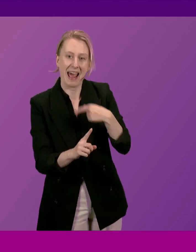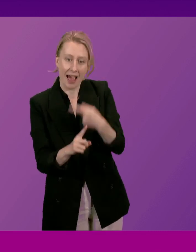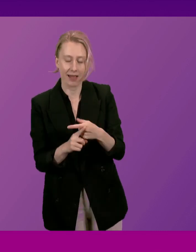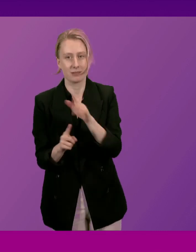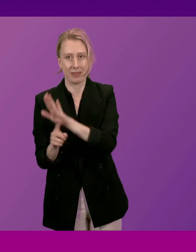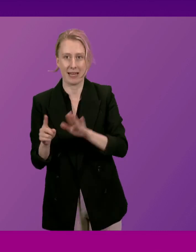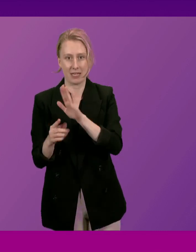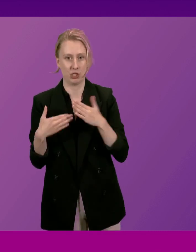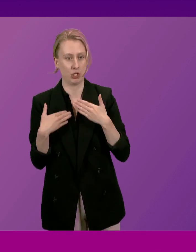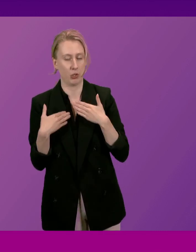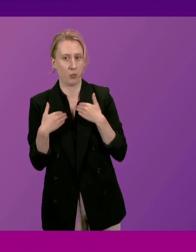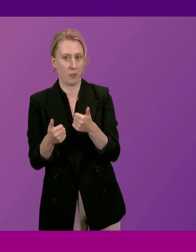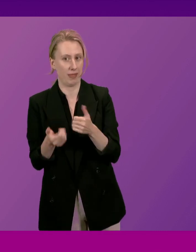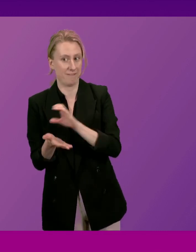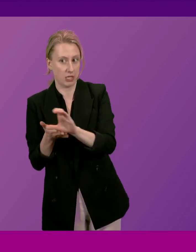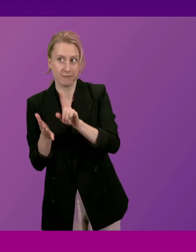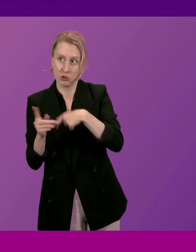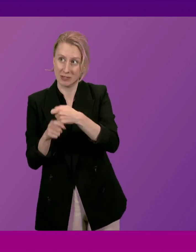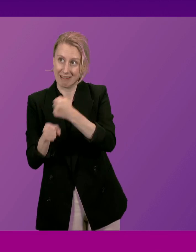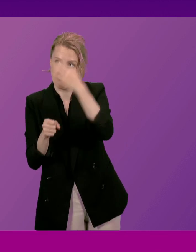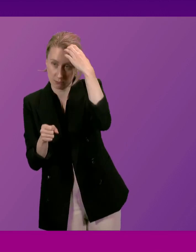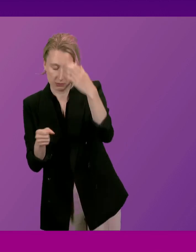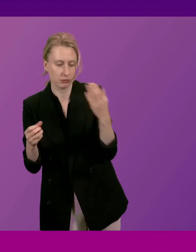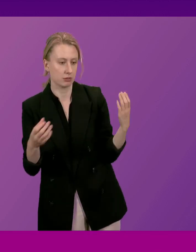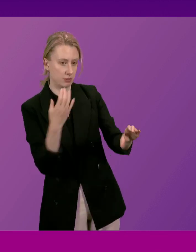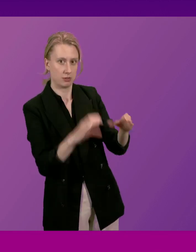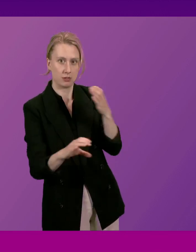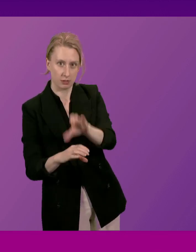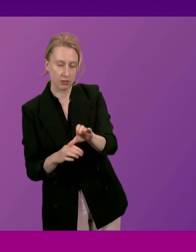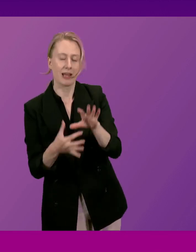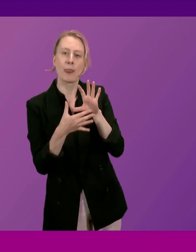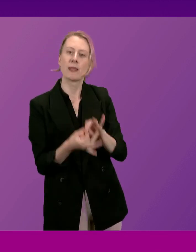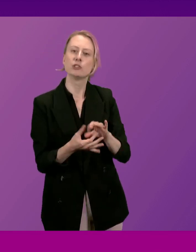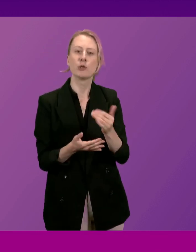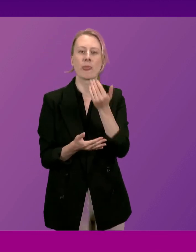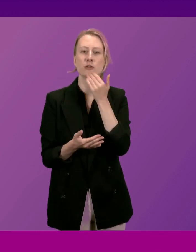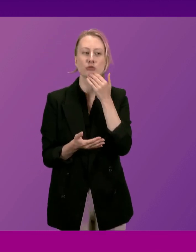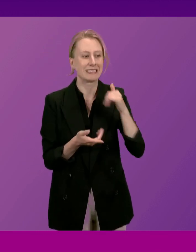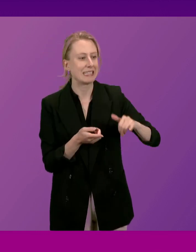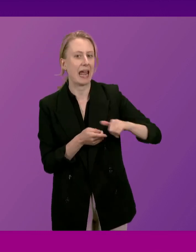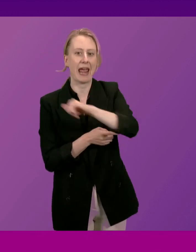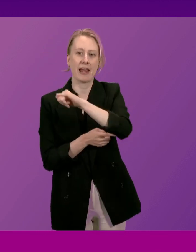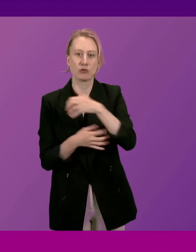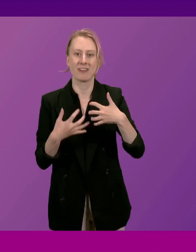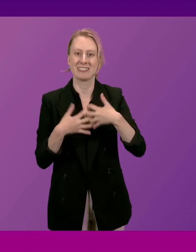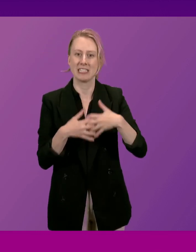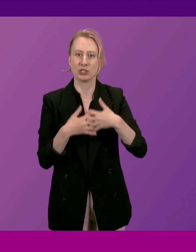of the United Kingdom Government—for the green aircraft engine developer ZeroAvia,